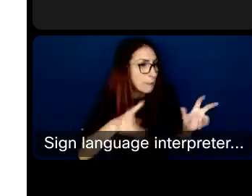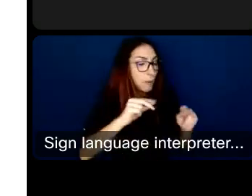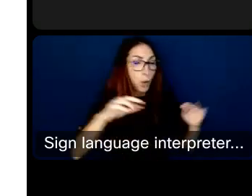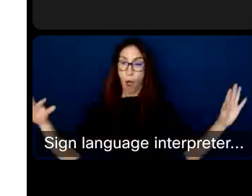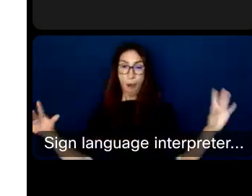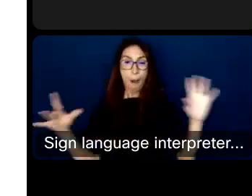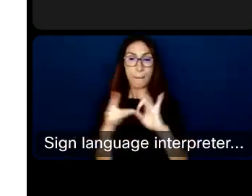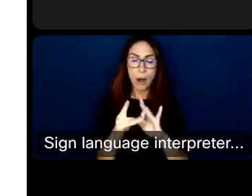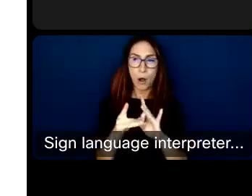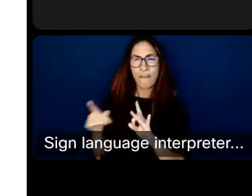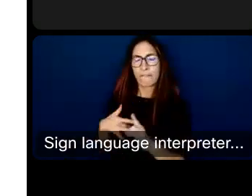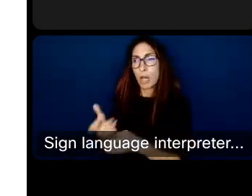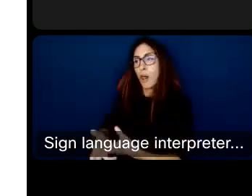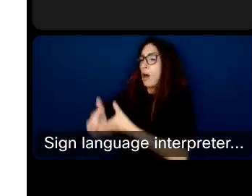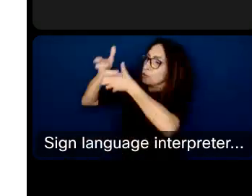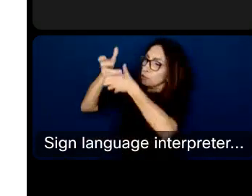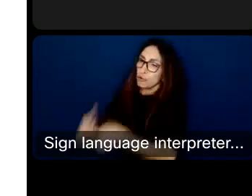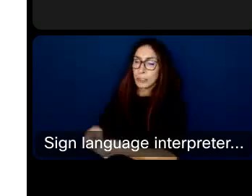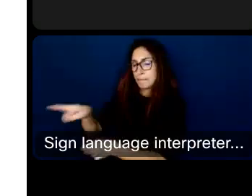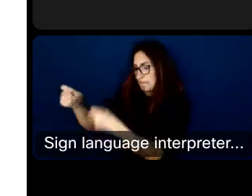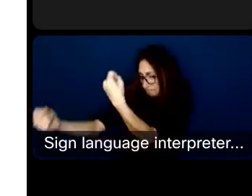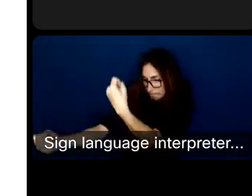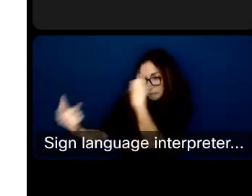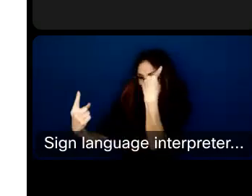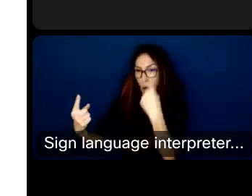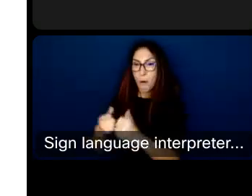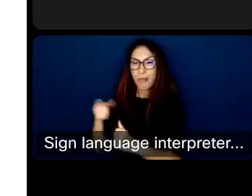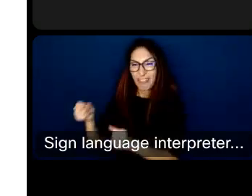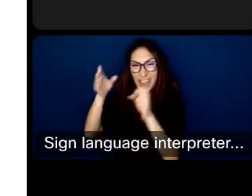person in the community. They actually can relate to what the